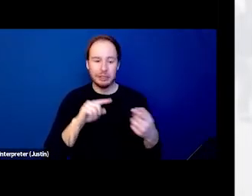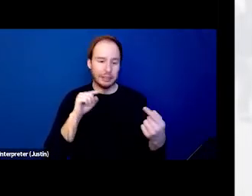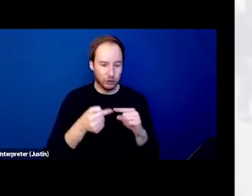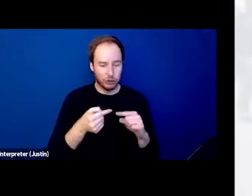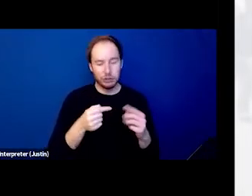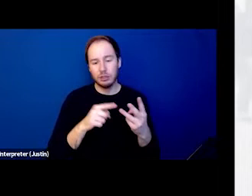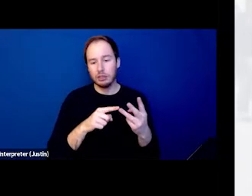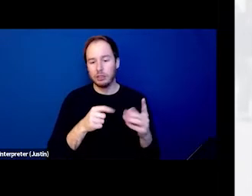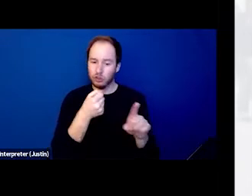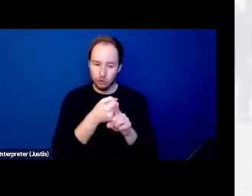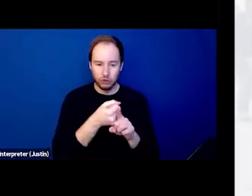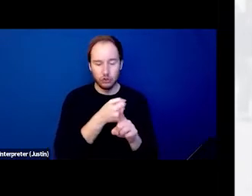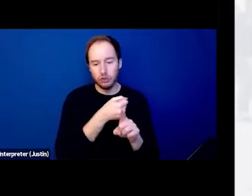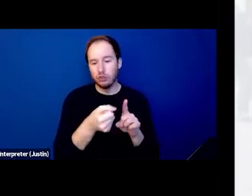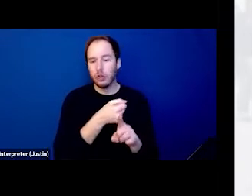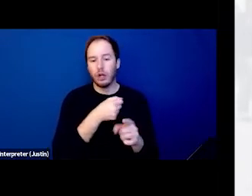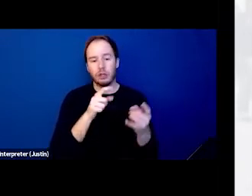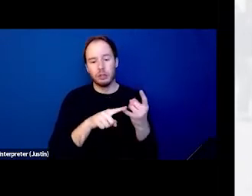assault, self-harm and suicide.